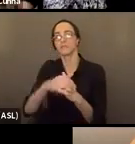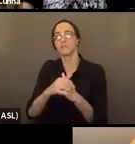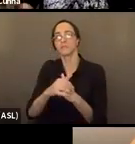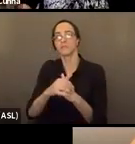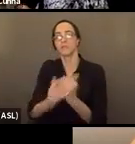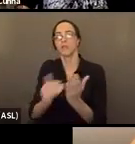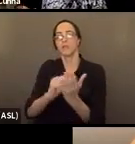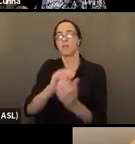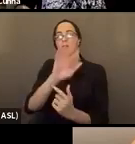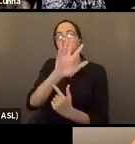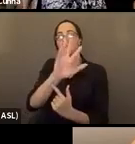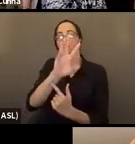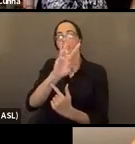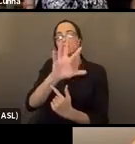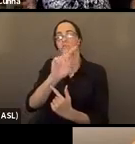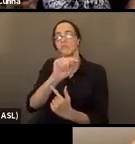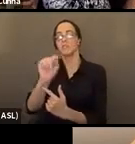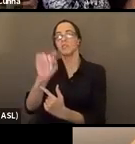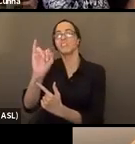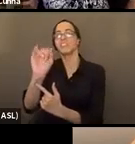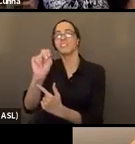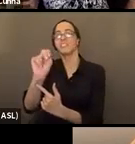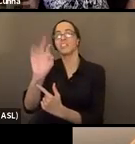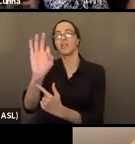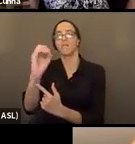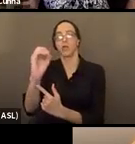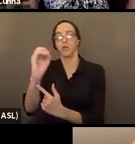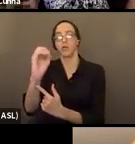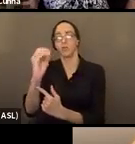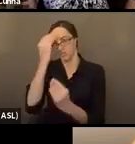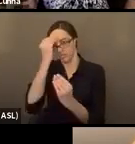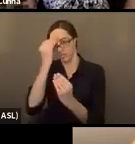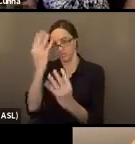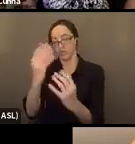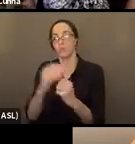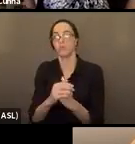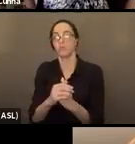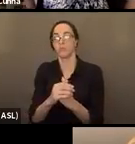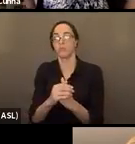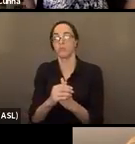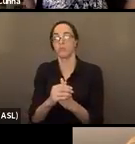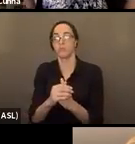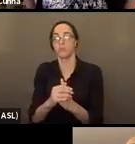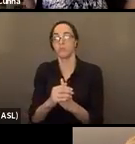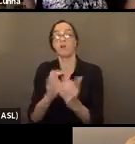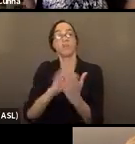info and it's designed to take calls from social workers very skilled social workers on the other